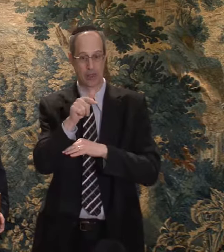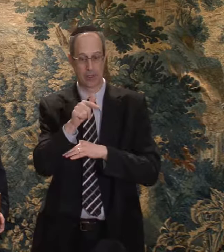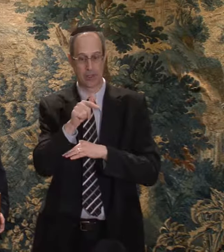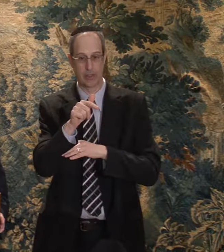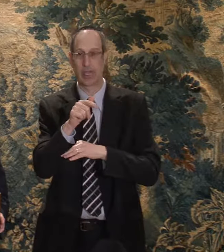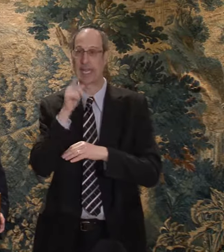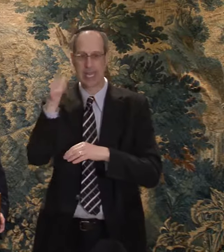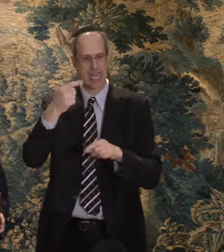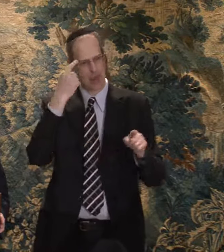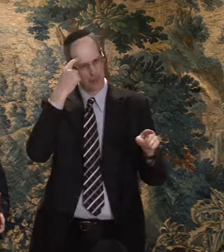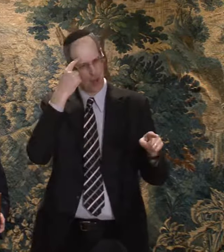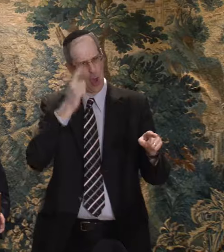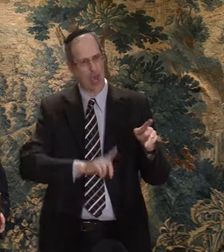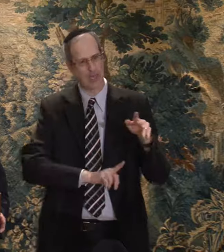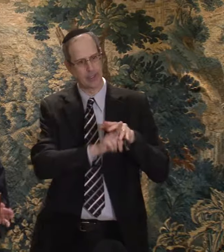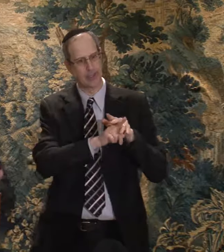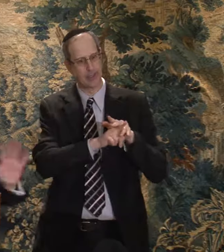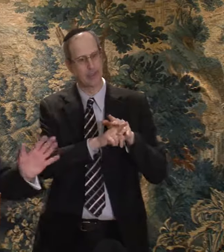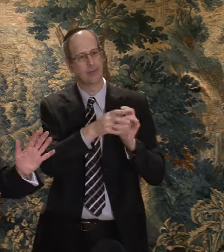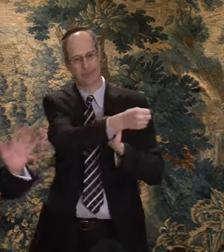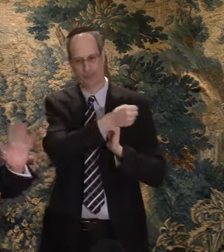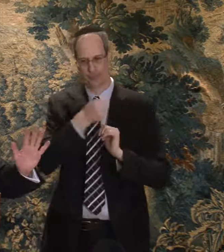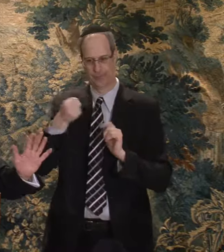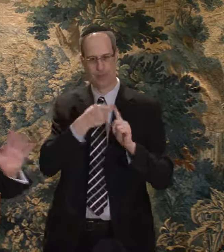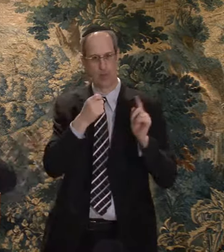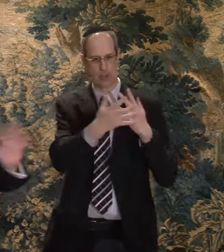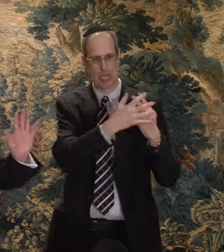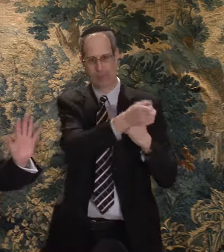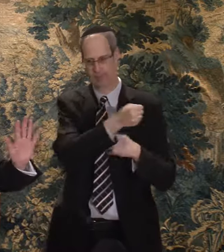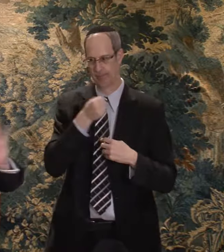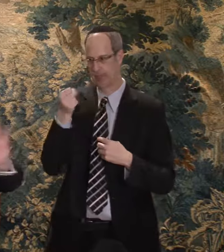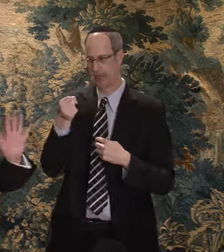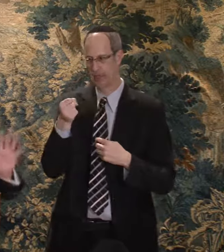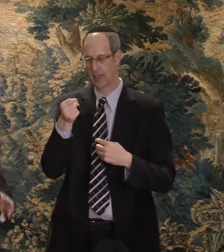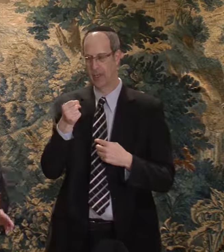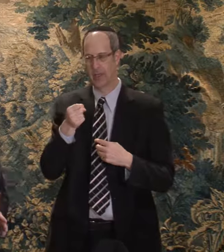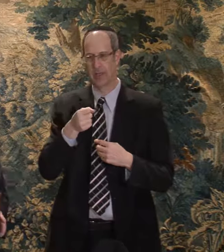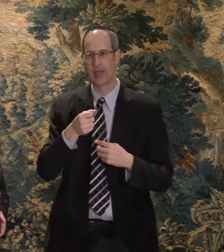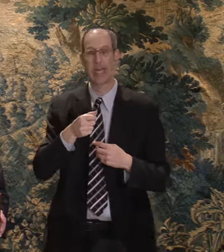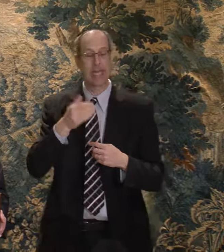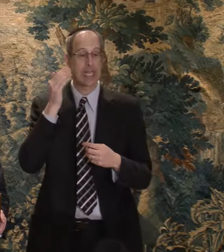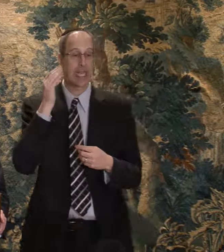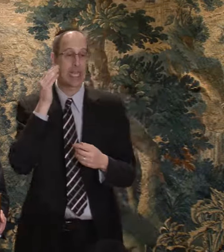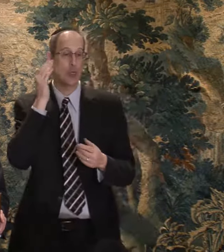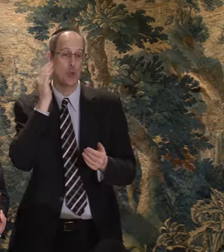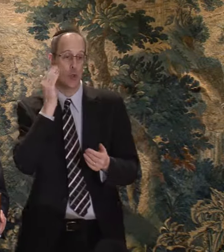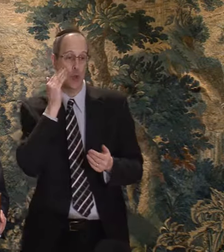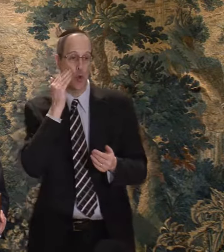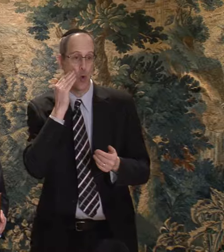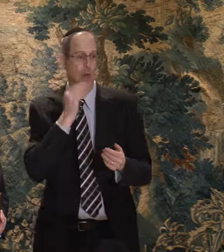thought of this shot they took him out of jail he said himself that he knew once he thought of that friend he's gonna get out of there and every year in